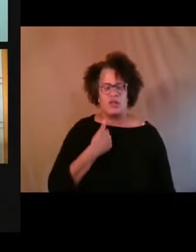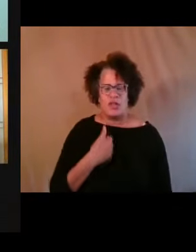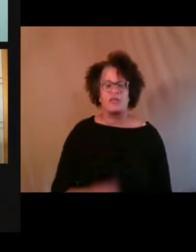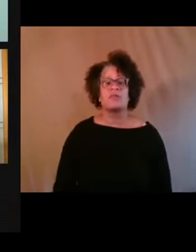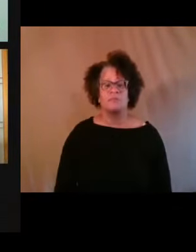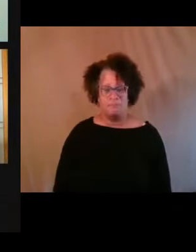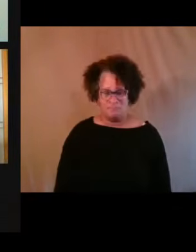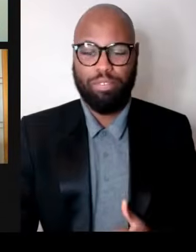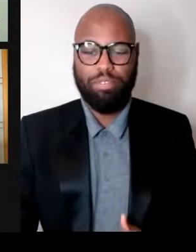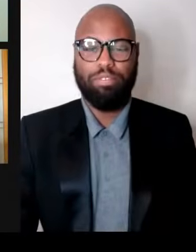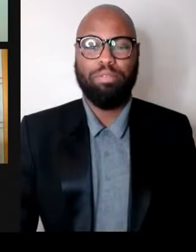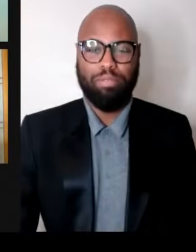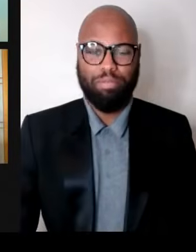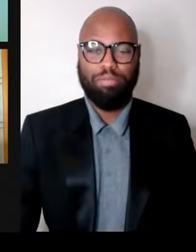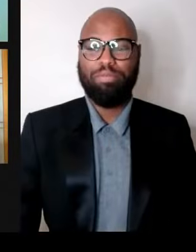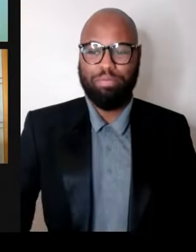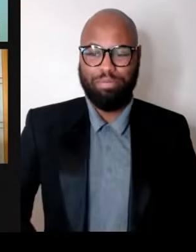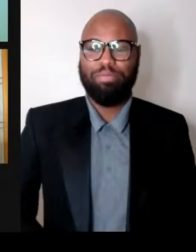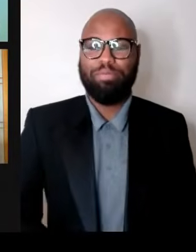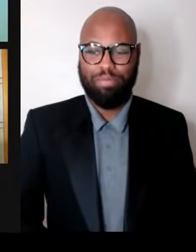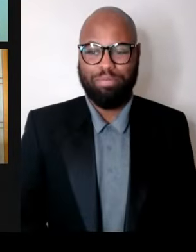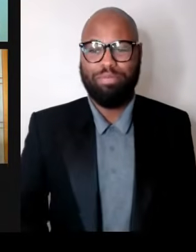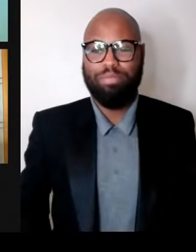Judith, yeah, go ahead.